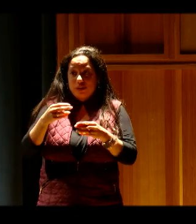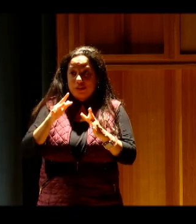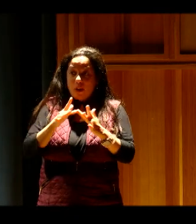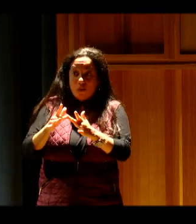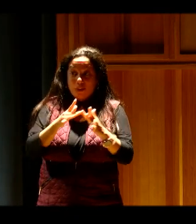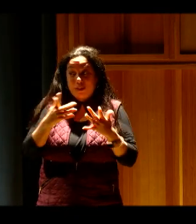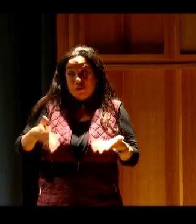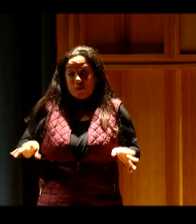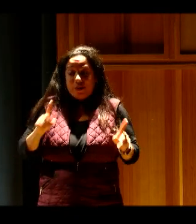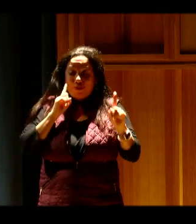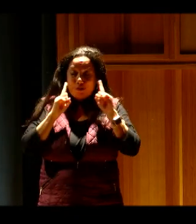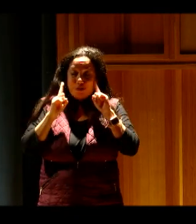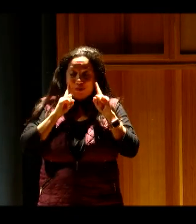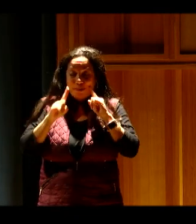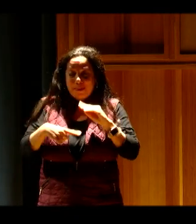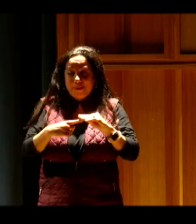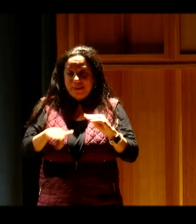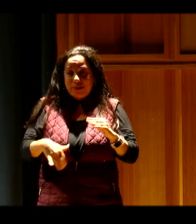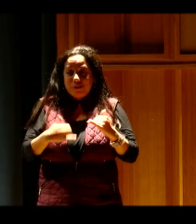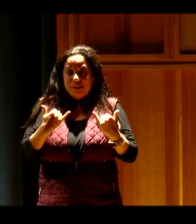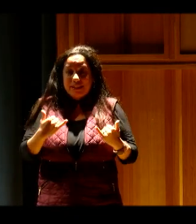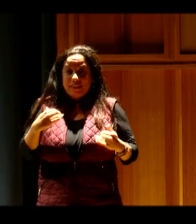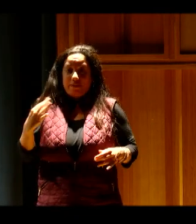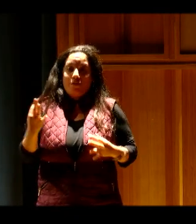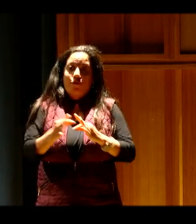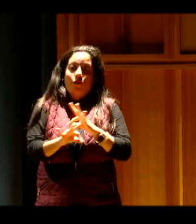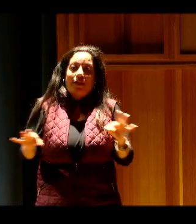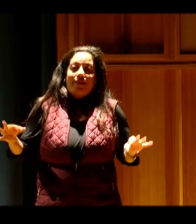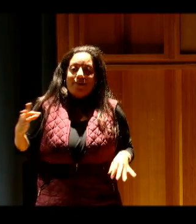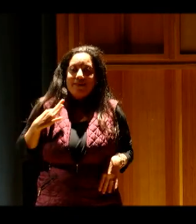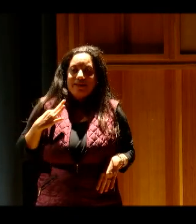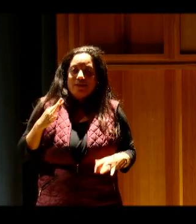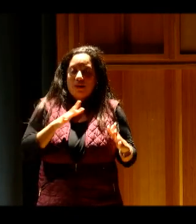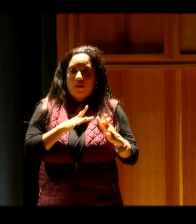Climate Heritage Network is a free voluntary network of arts, culture, and heritage,